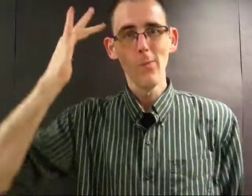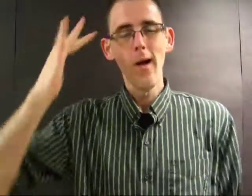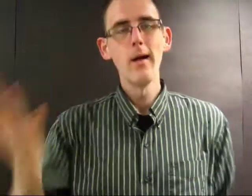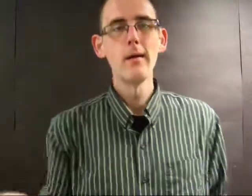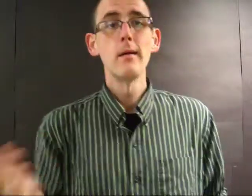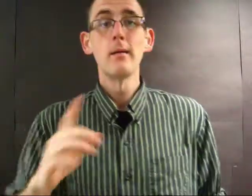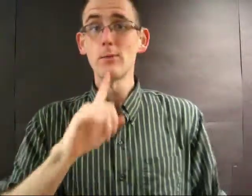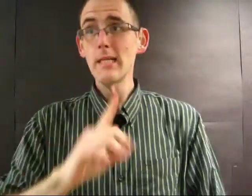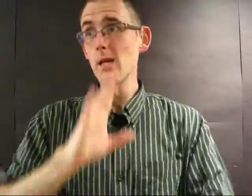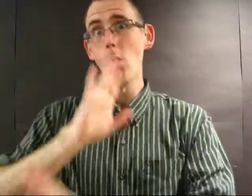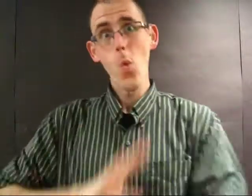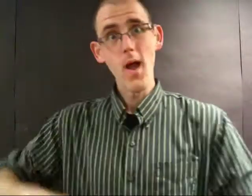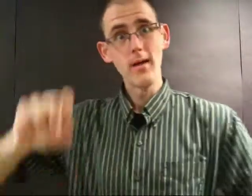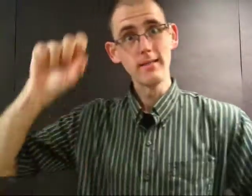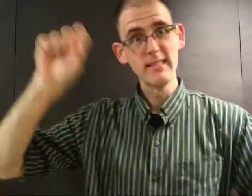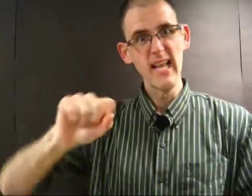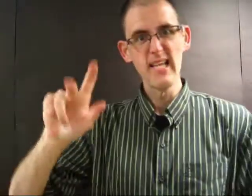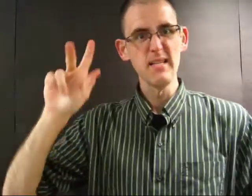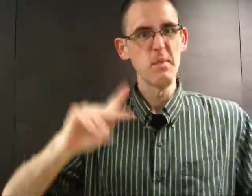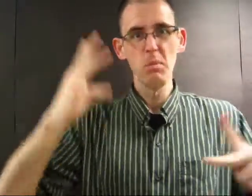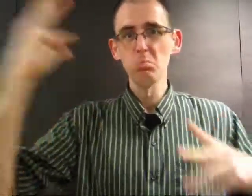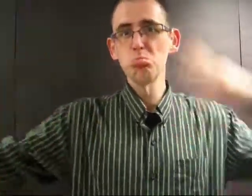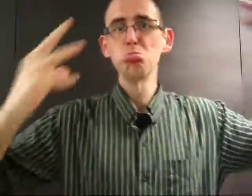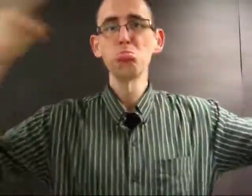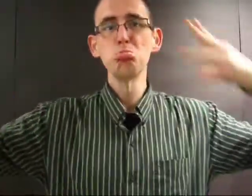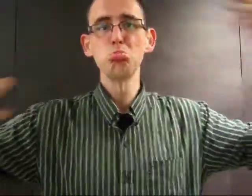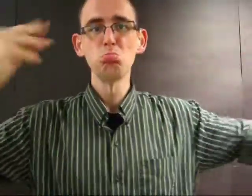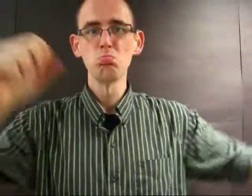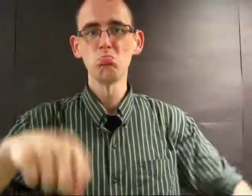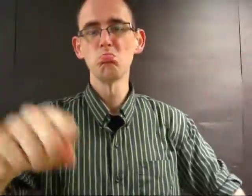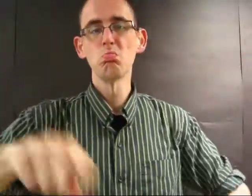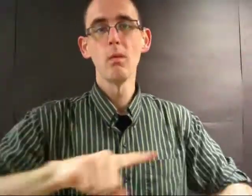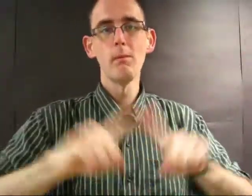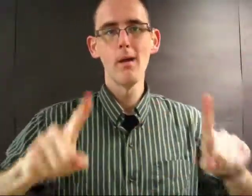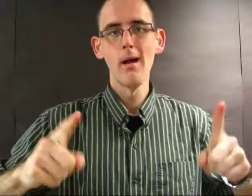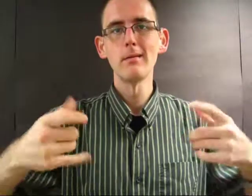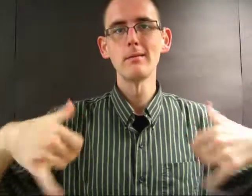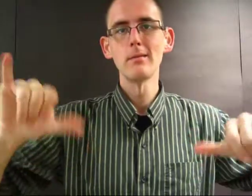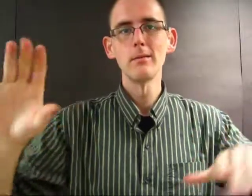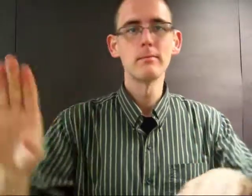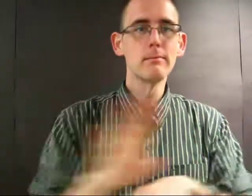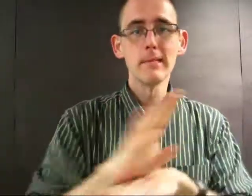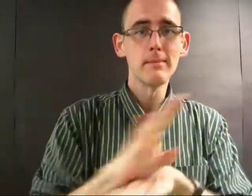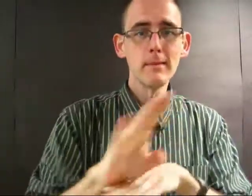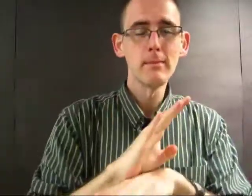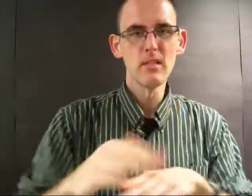It's been quiet and nobody much is around, true, but it's still really busy!